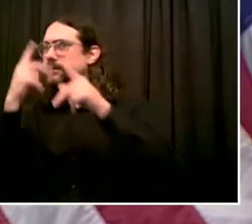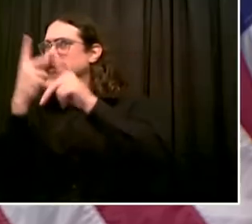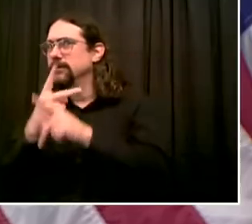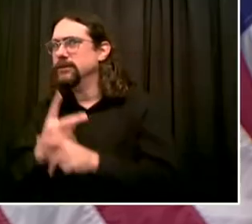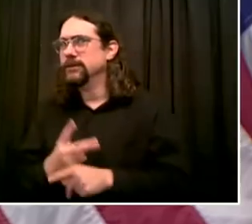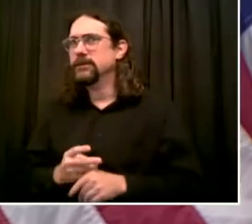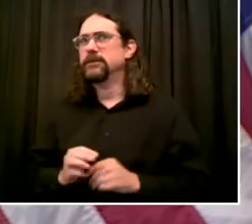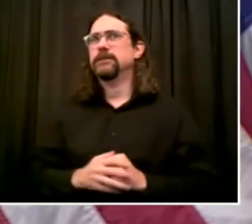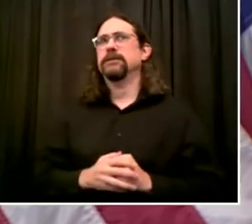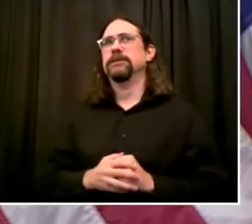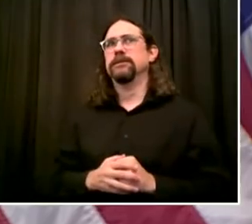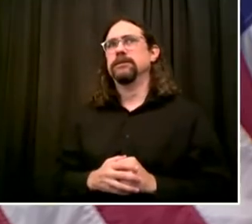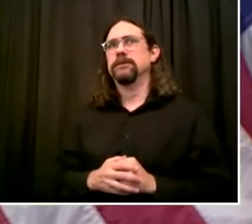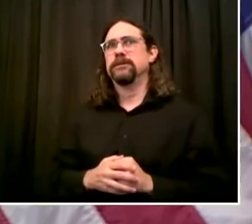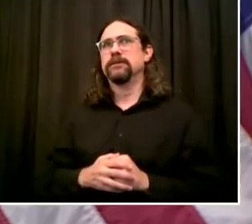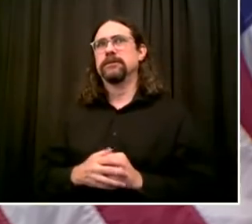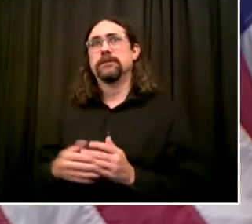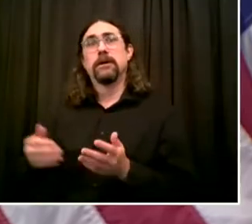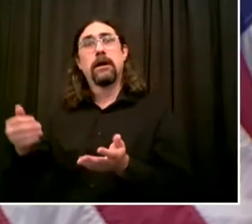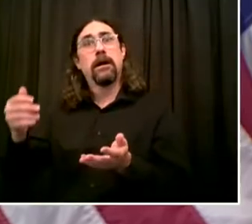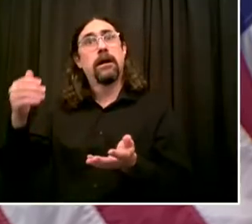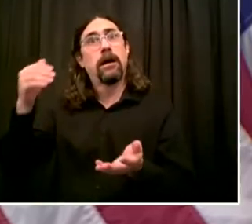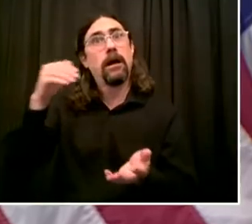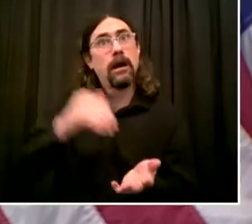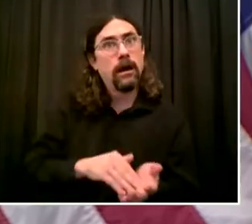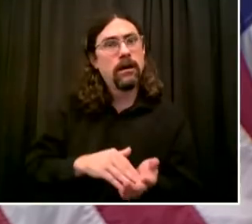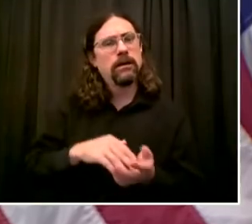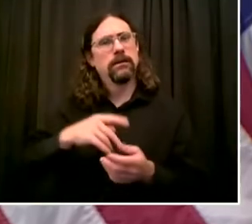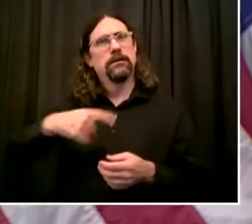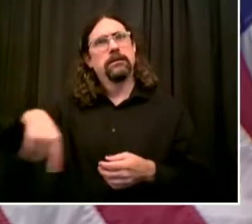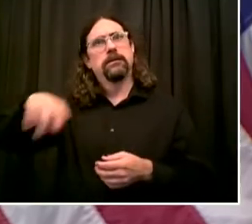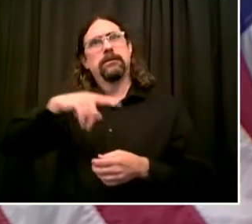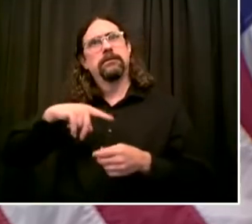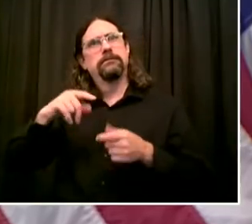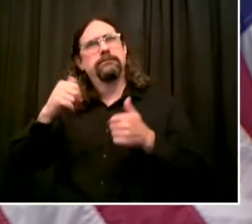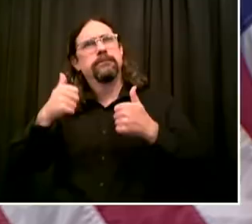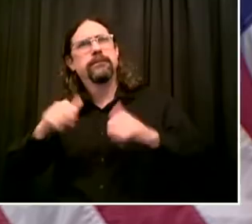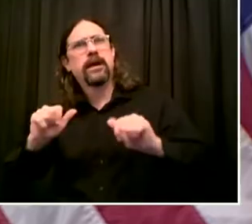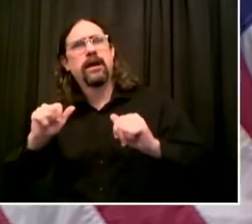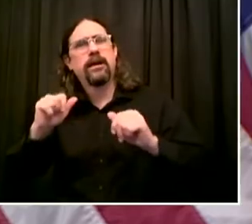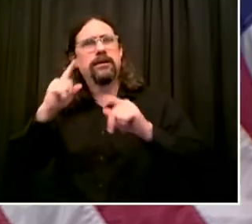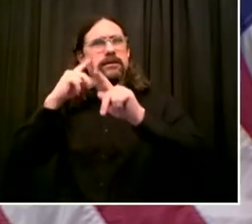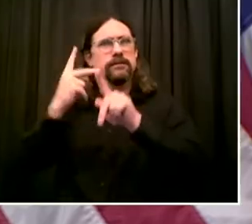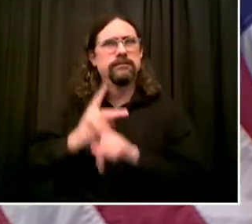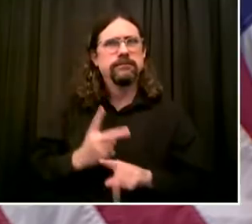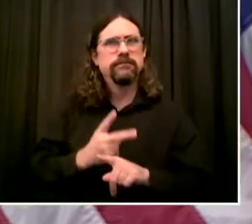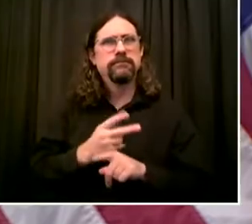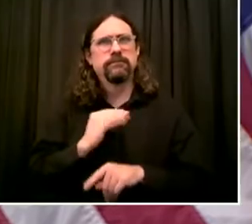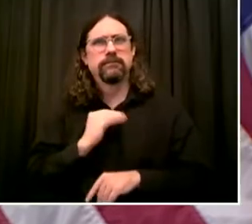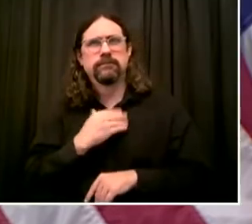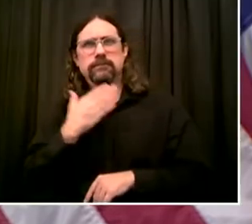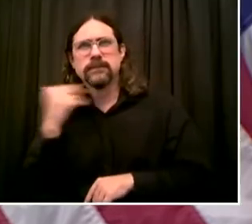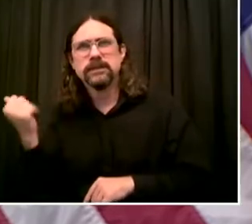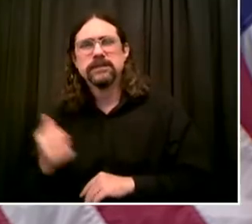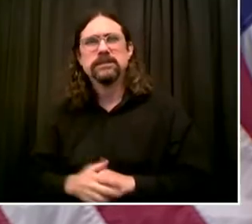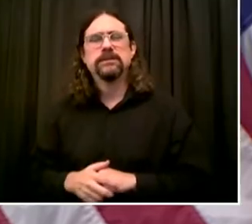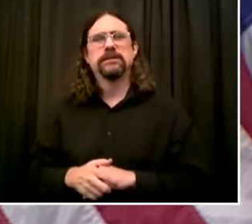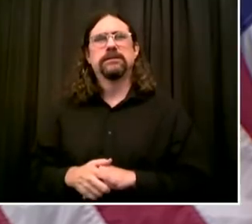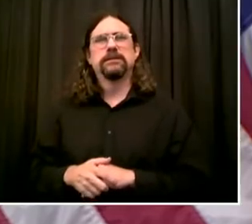WE POSSIBLY CAN. BUT AGAIN, AT rSOME POINT, IF